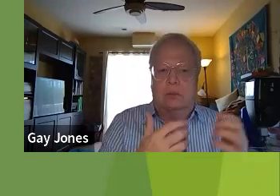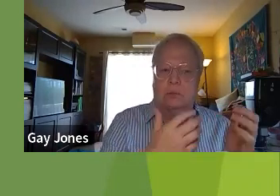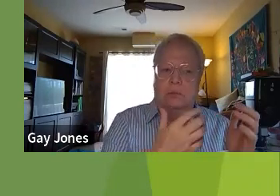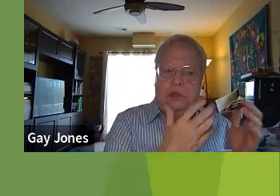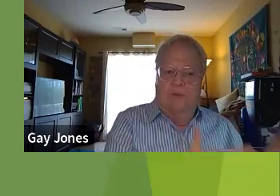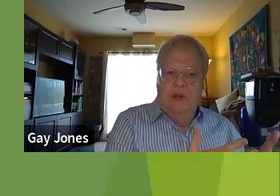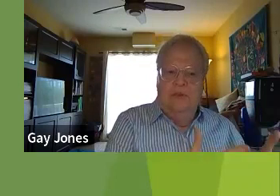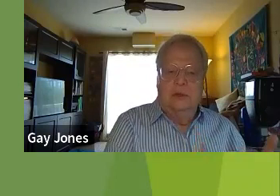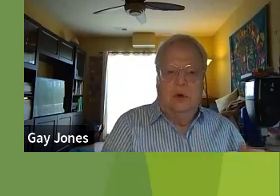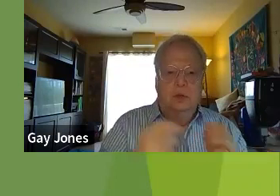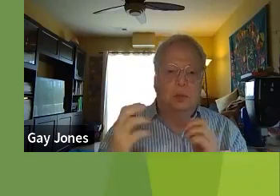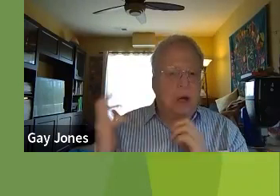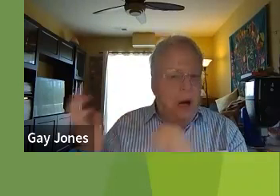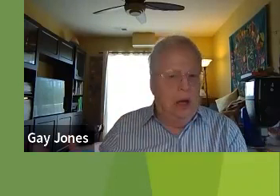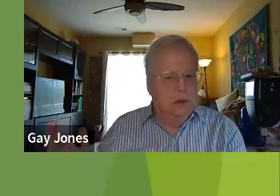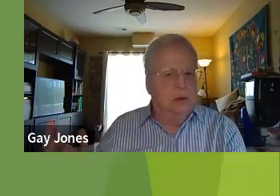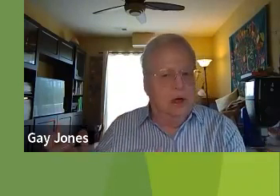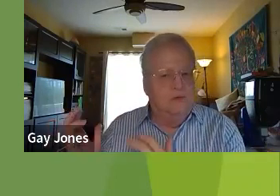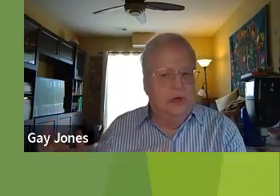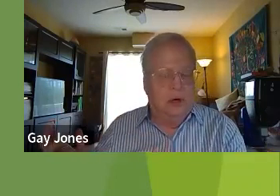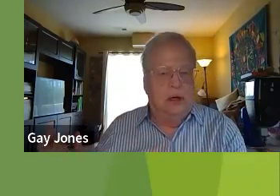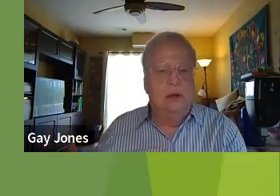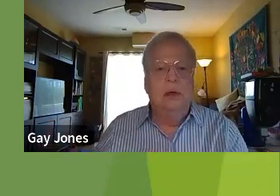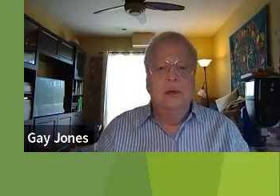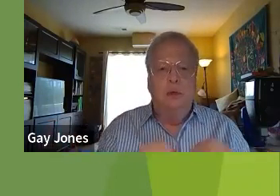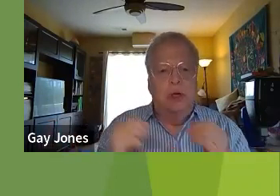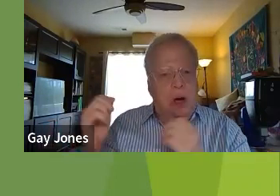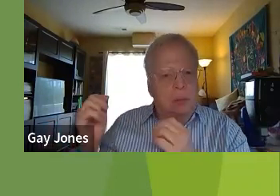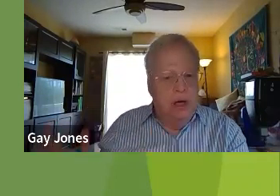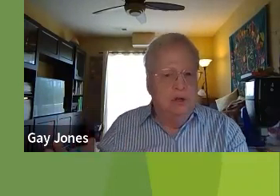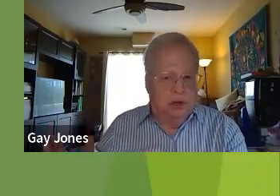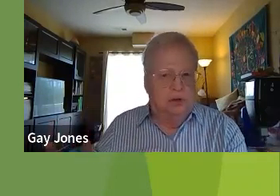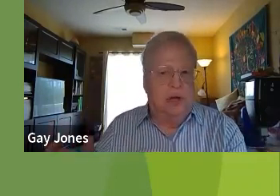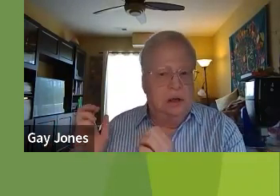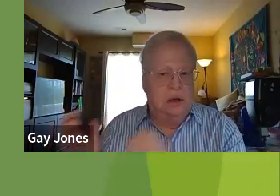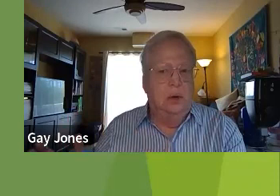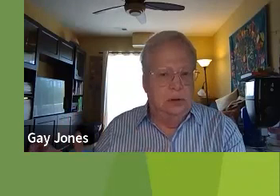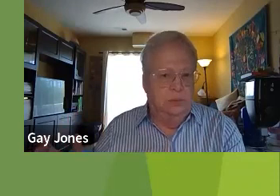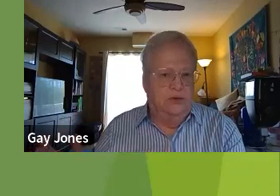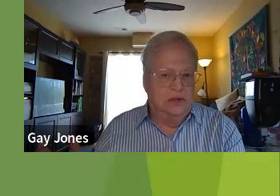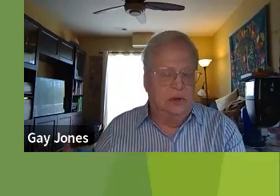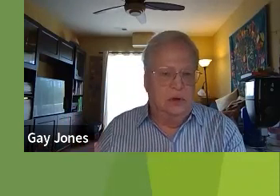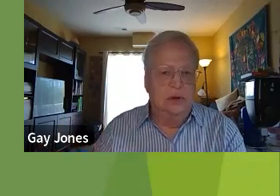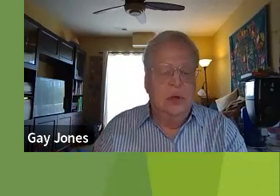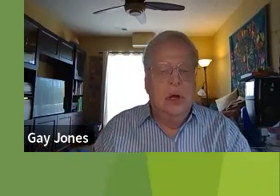it's a long process. Deaf individuals will be hired at FEMA to become agents like hearing professionals,